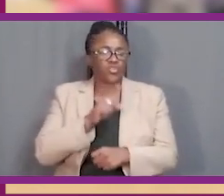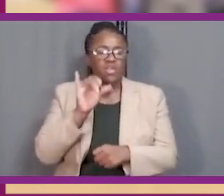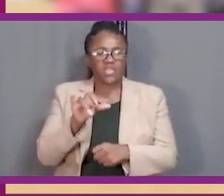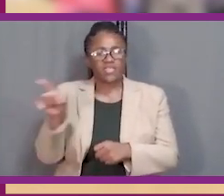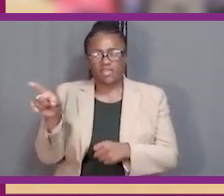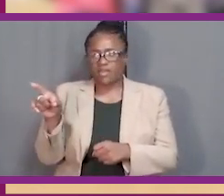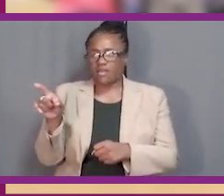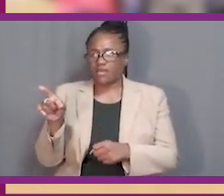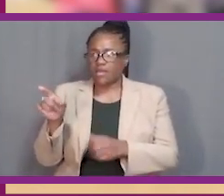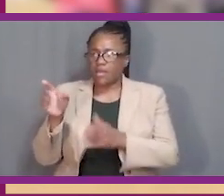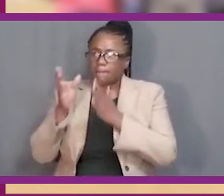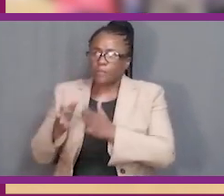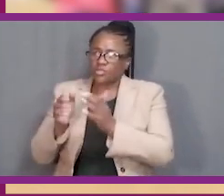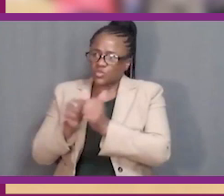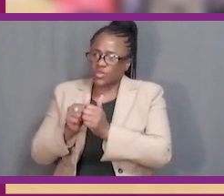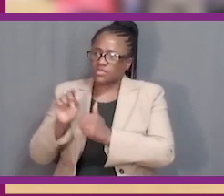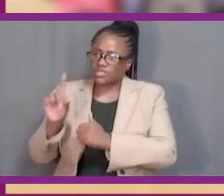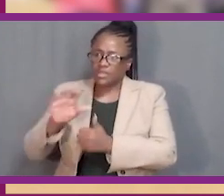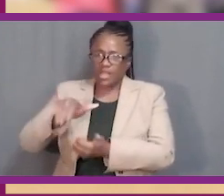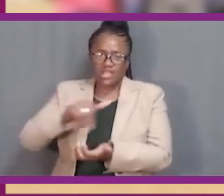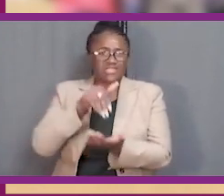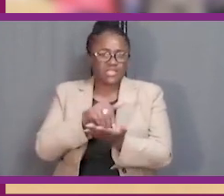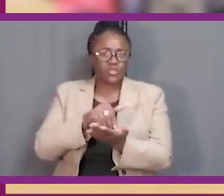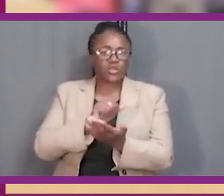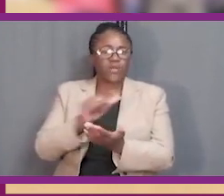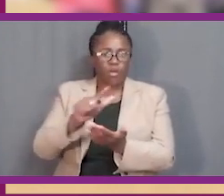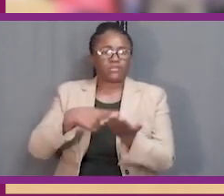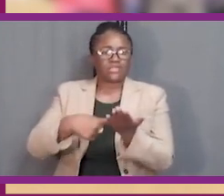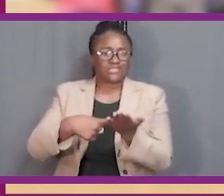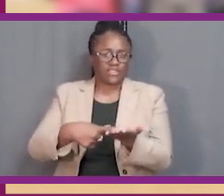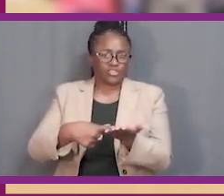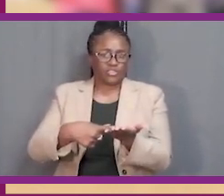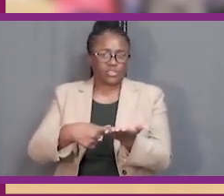even though the implementation of the enforcement is quite a challenge. But